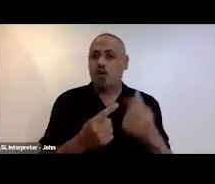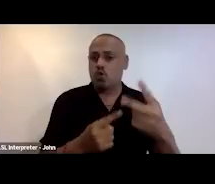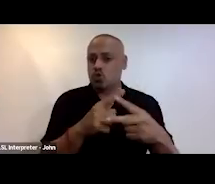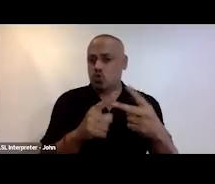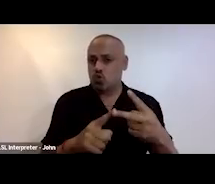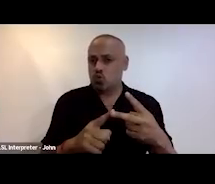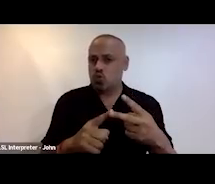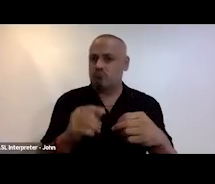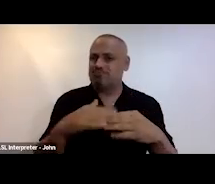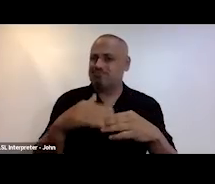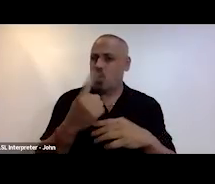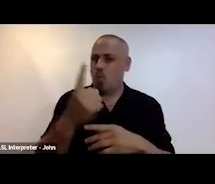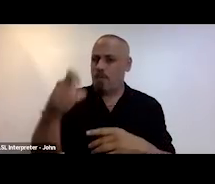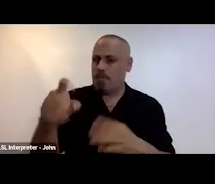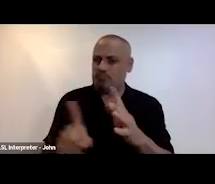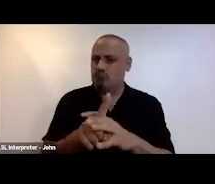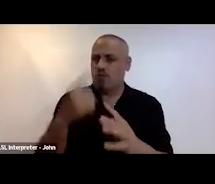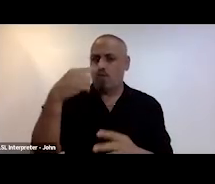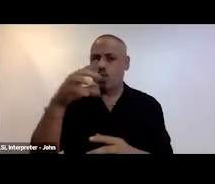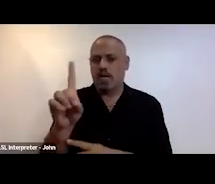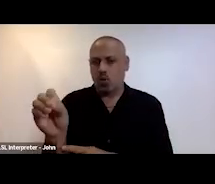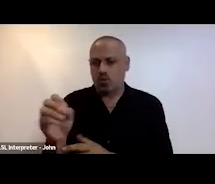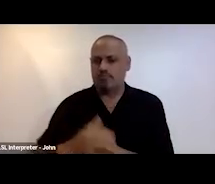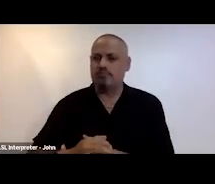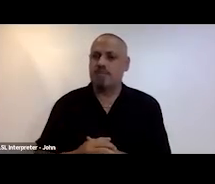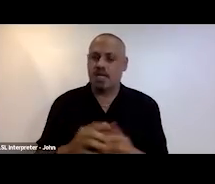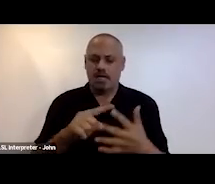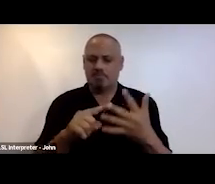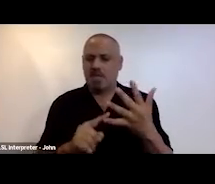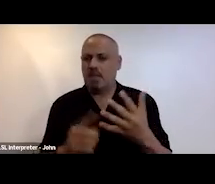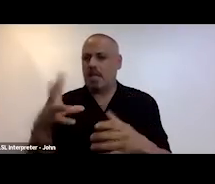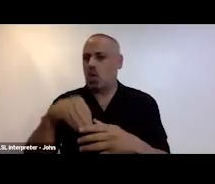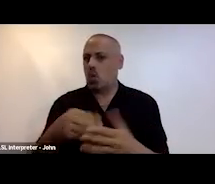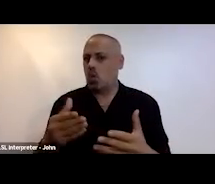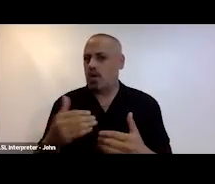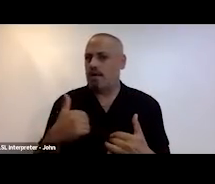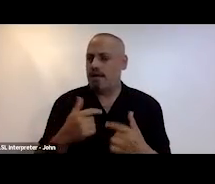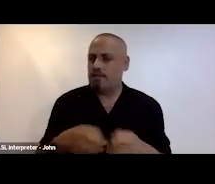at least one of those has to be present for the diagnosis, but the others include having significant changes